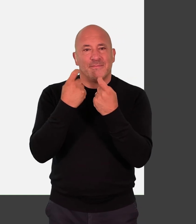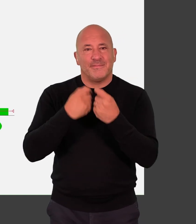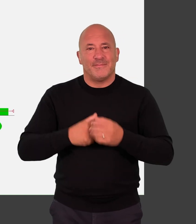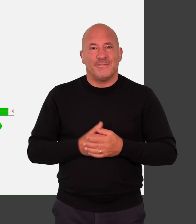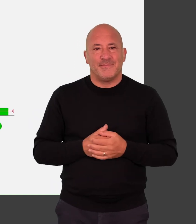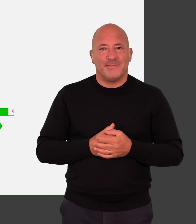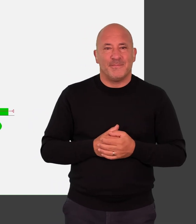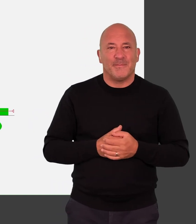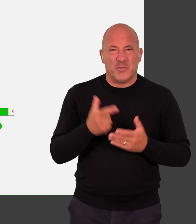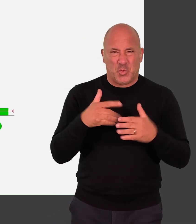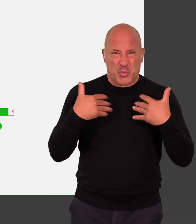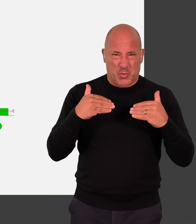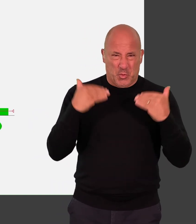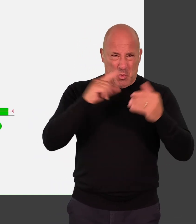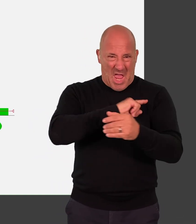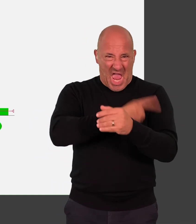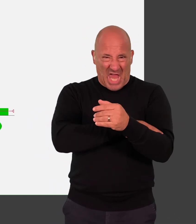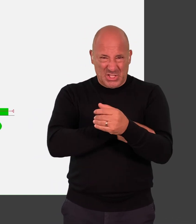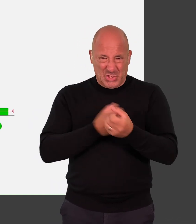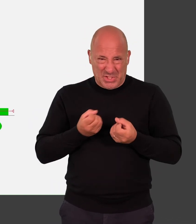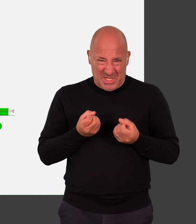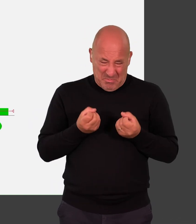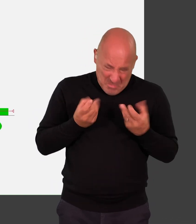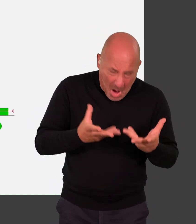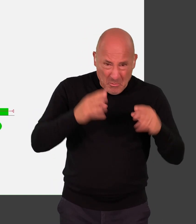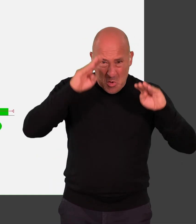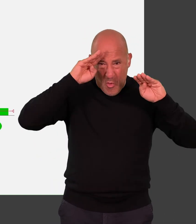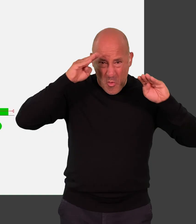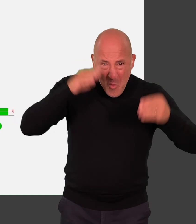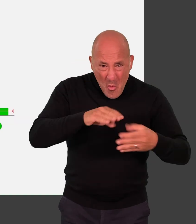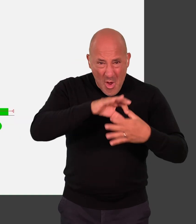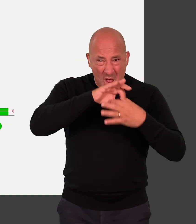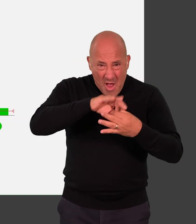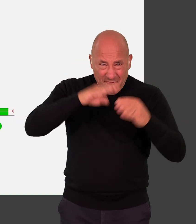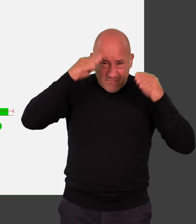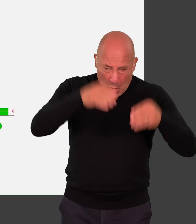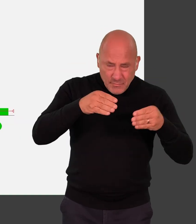Obstructing the connection is the high energy spend on what’s focused on